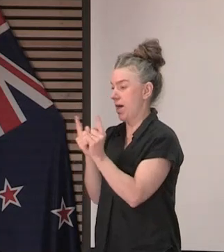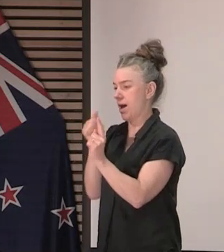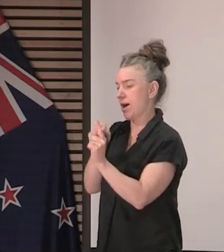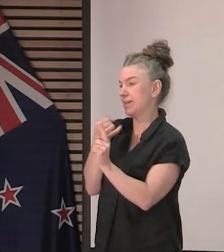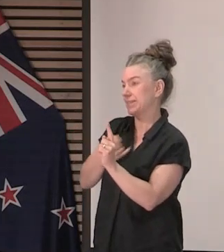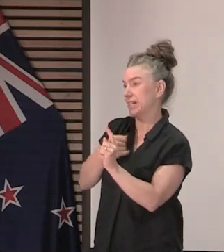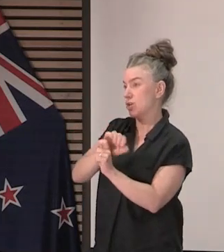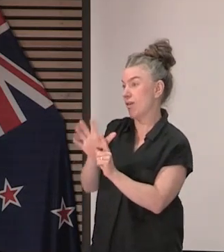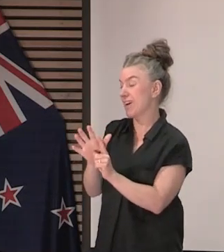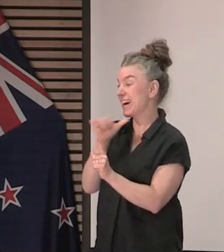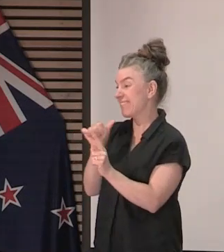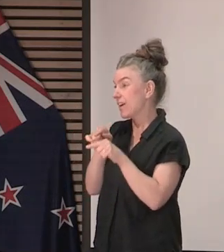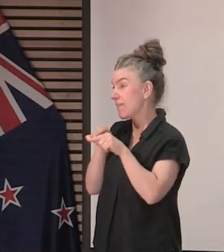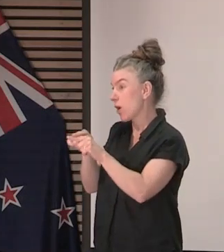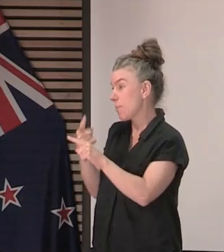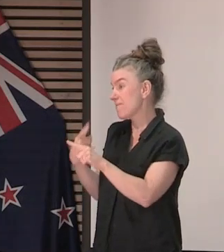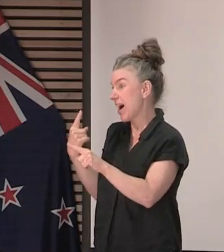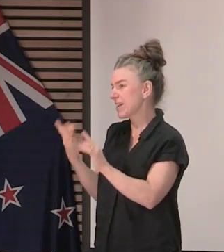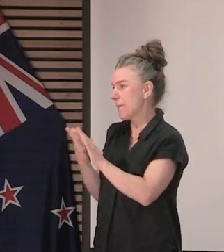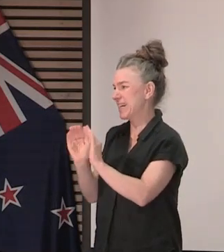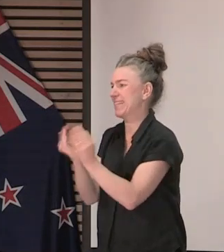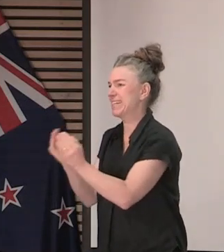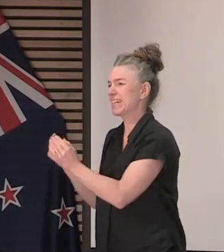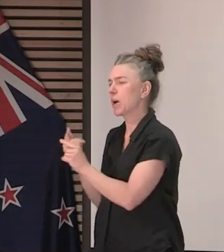will be in breakingthe chain of transmission.